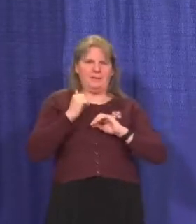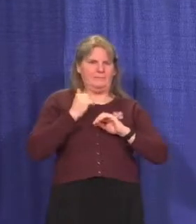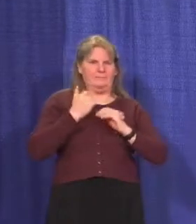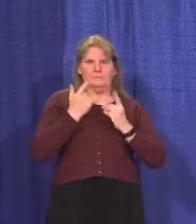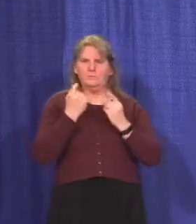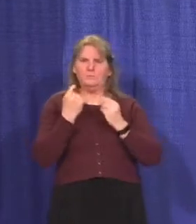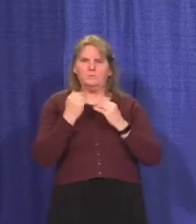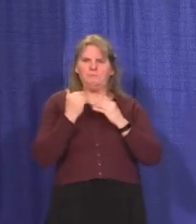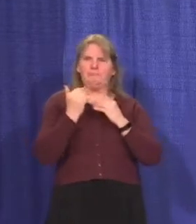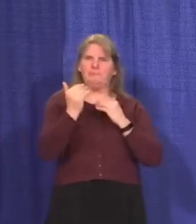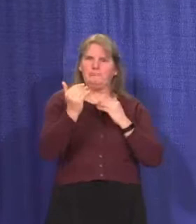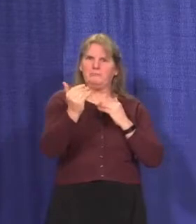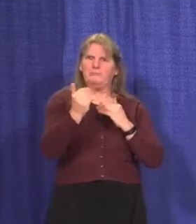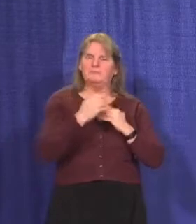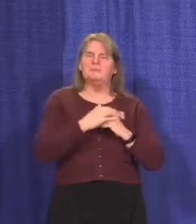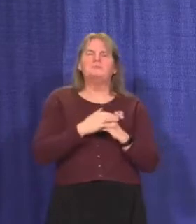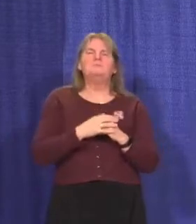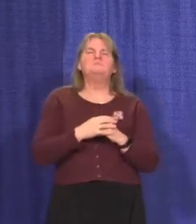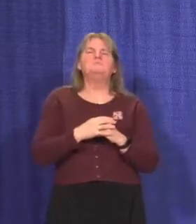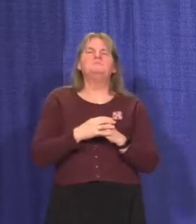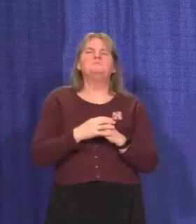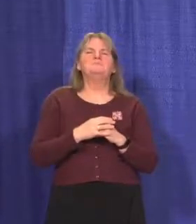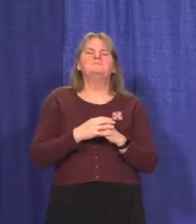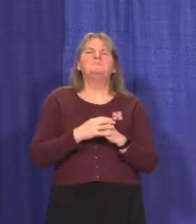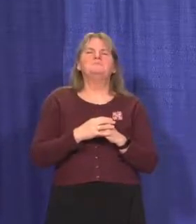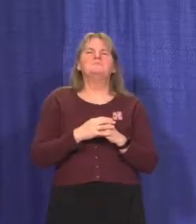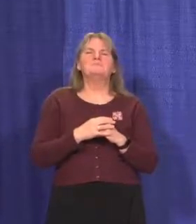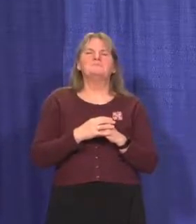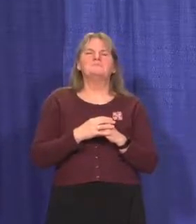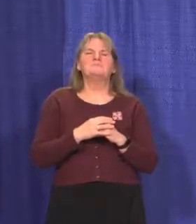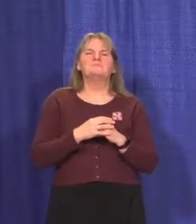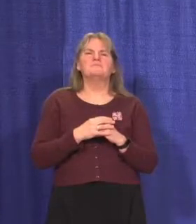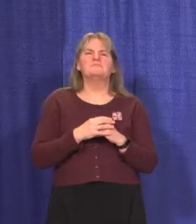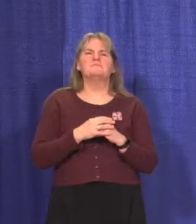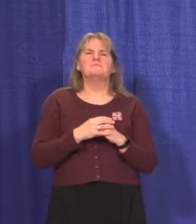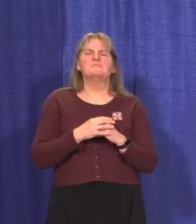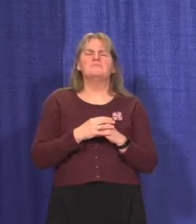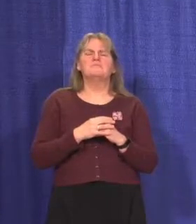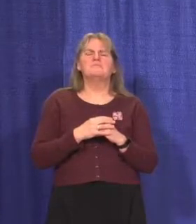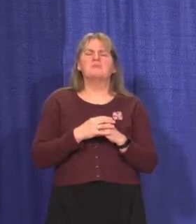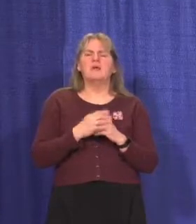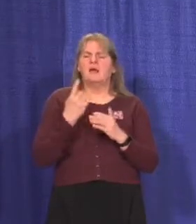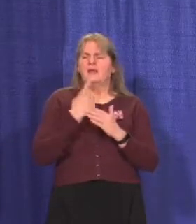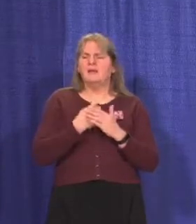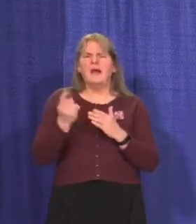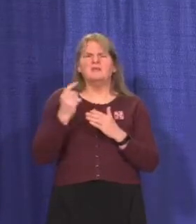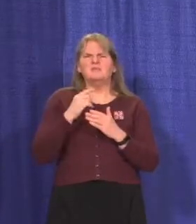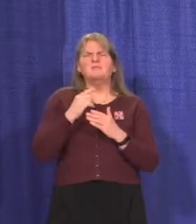I talked a bit about the key themes last week which is what